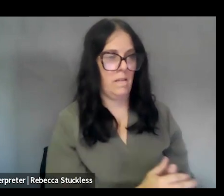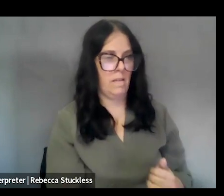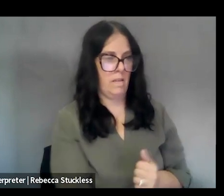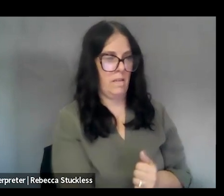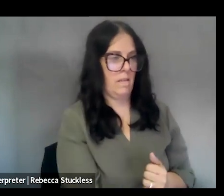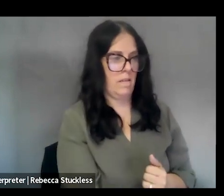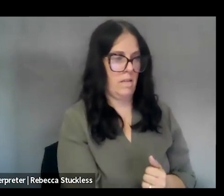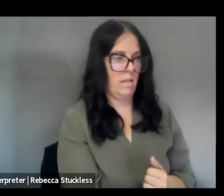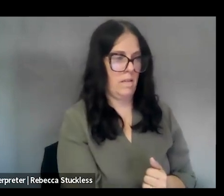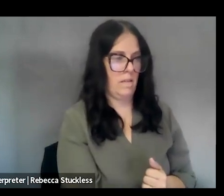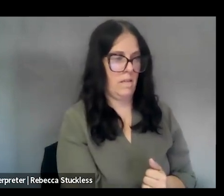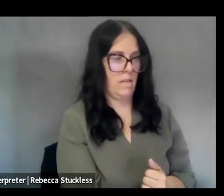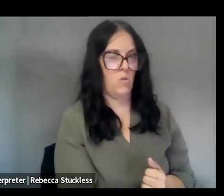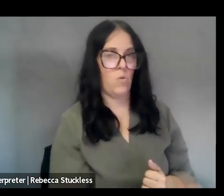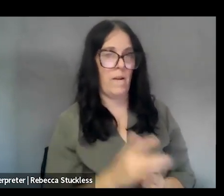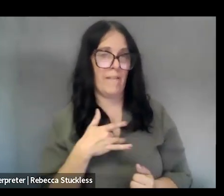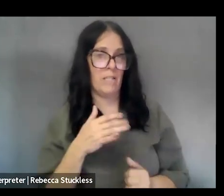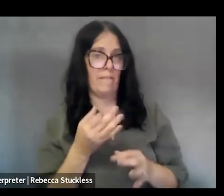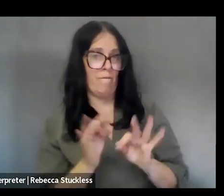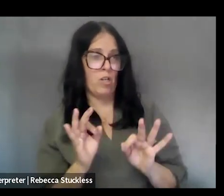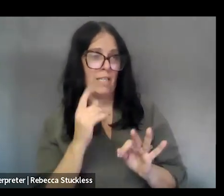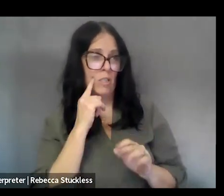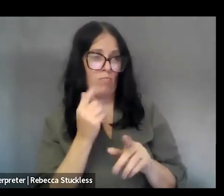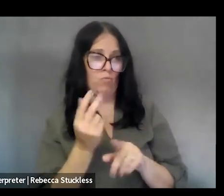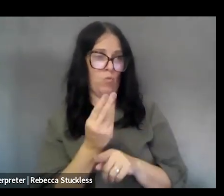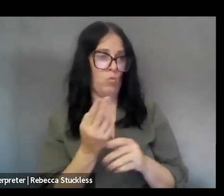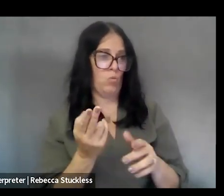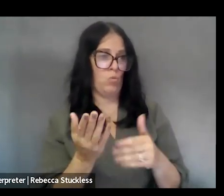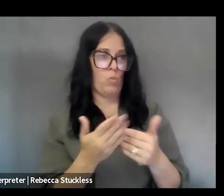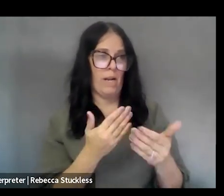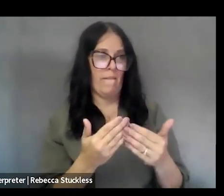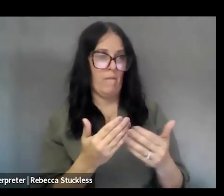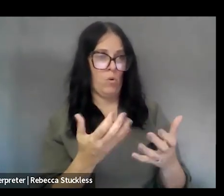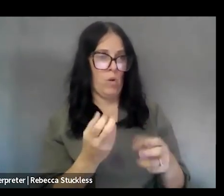as well, so feel free panelists to use whatever terminology you're comfortable with, as well. We